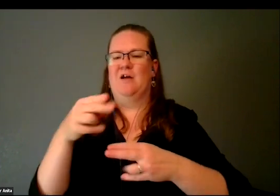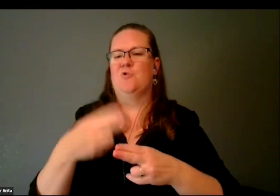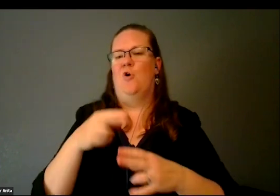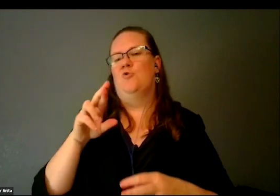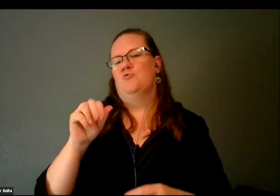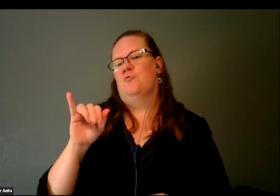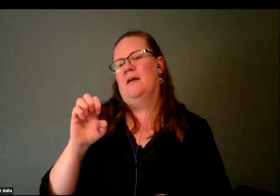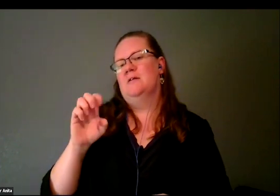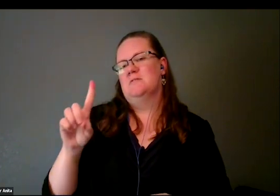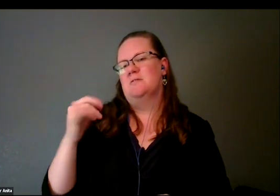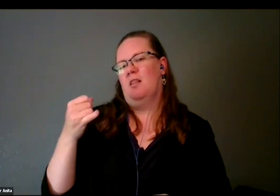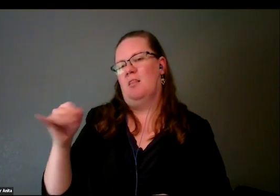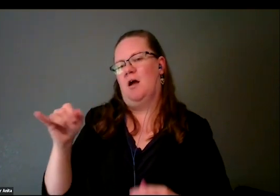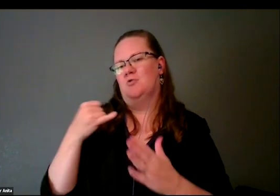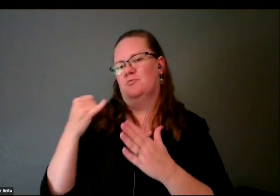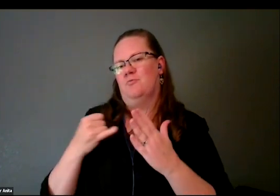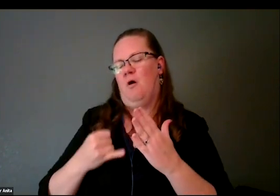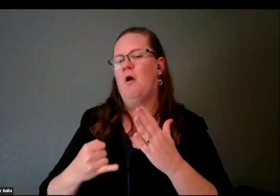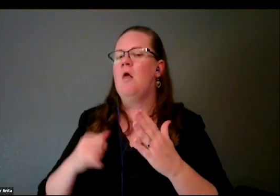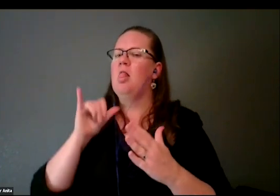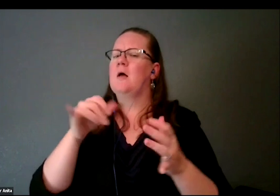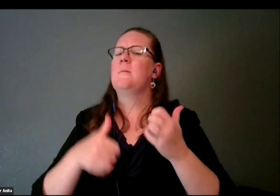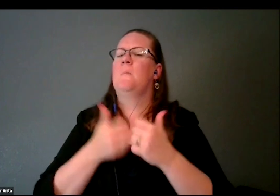These are the most common type of tactile graphic